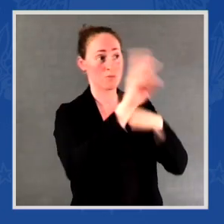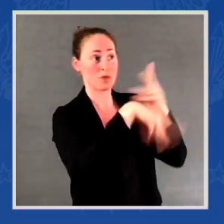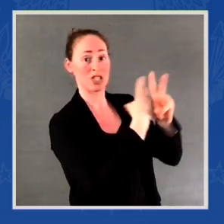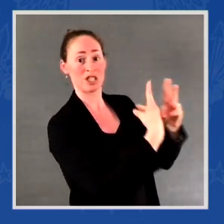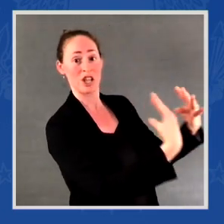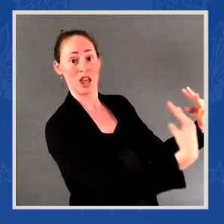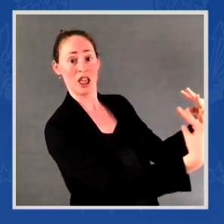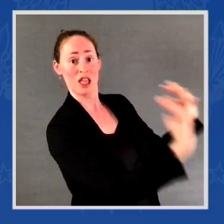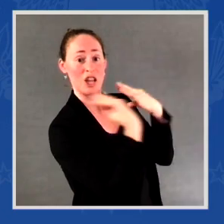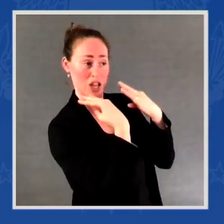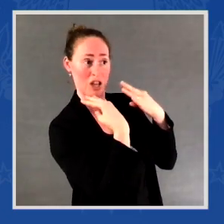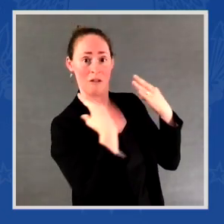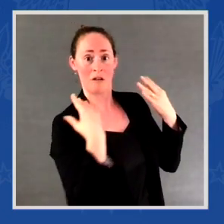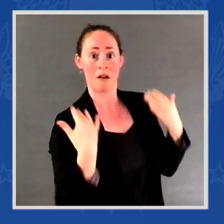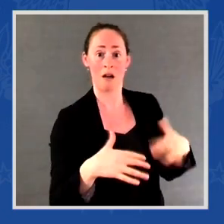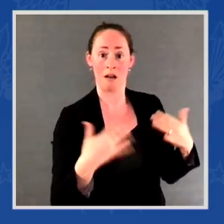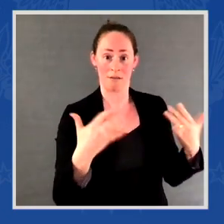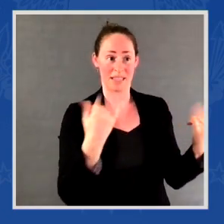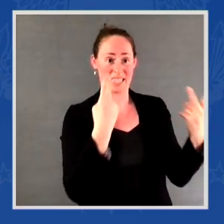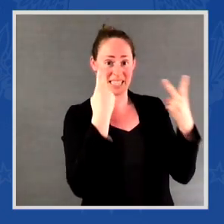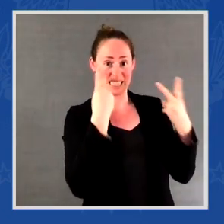can we really lead the world again.